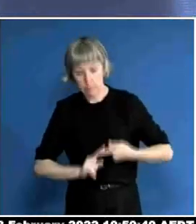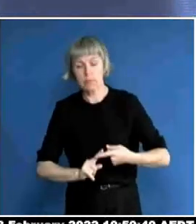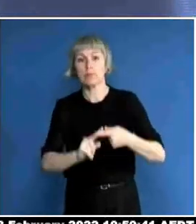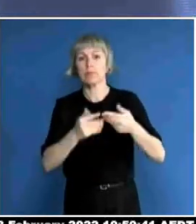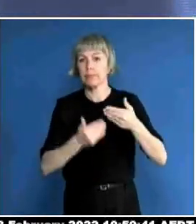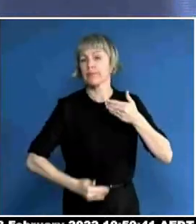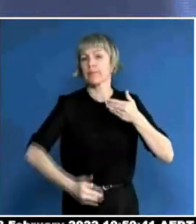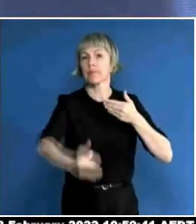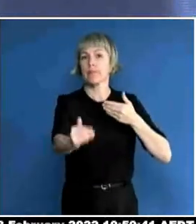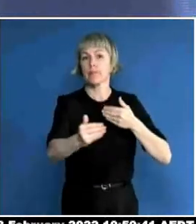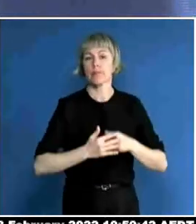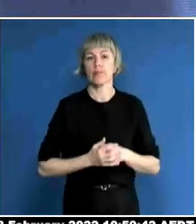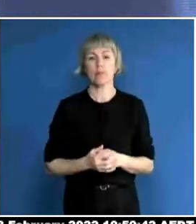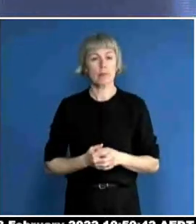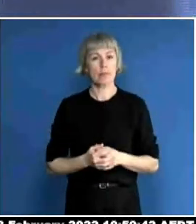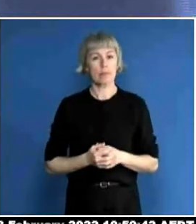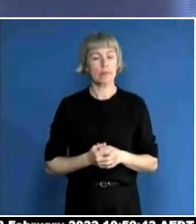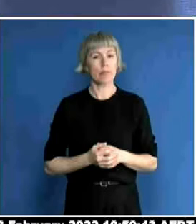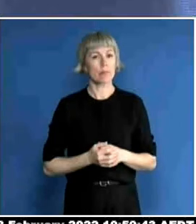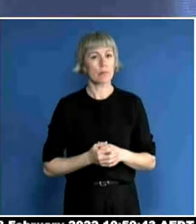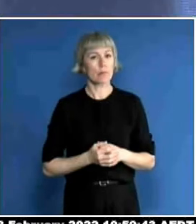to occur on 10 March 2022.